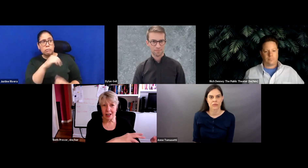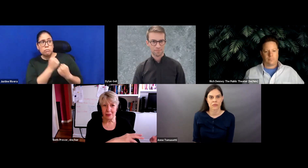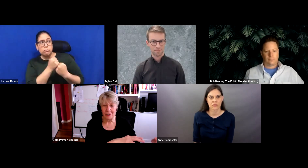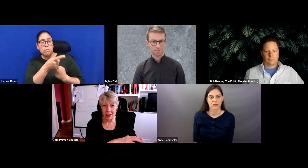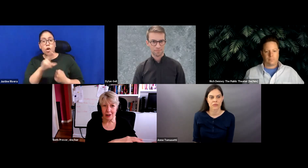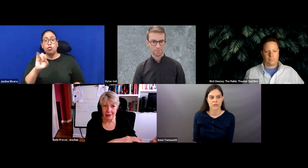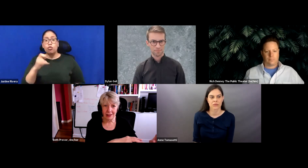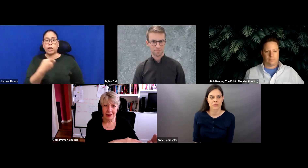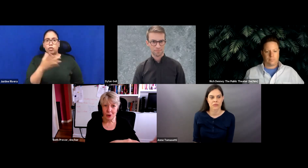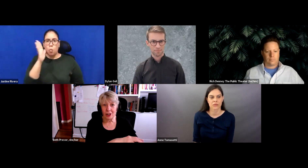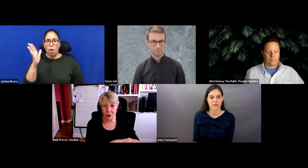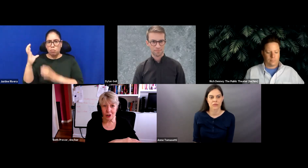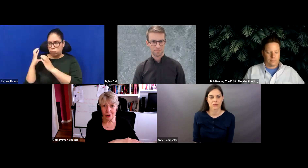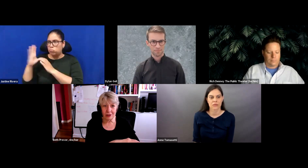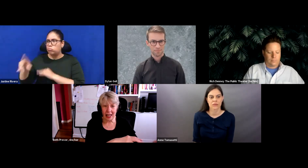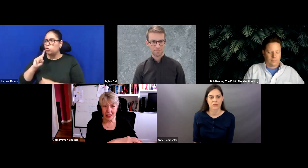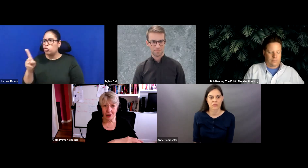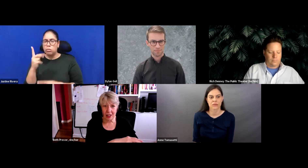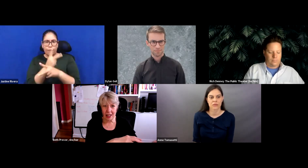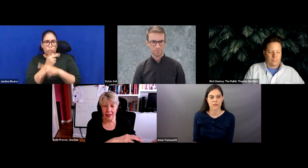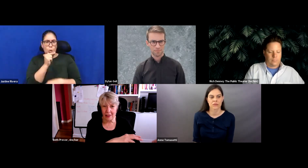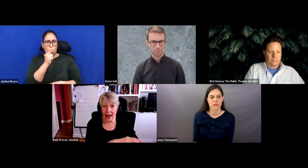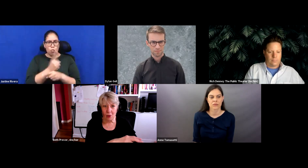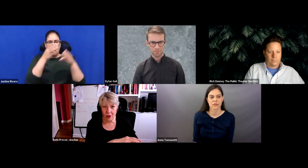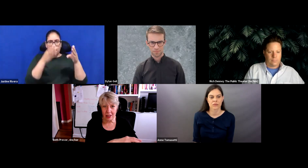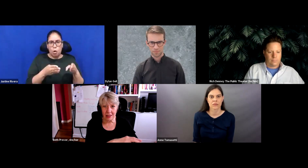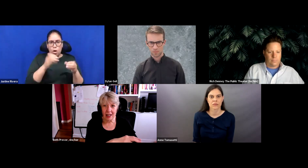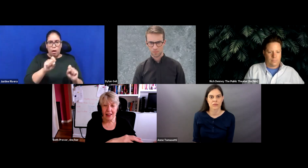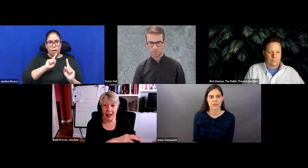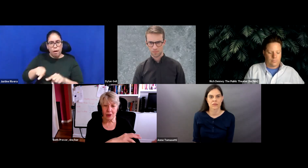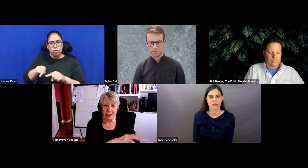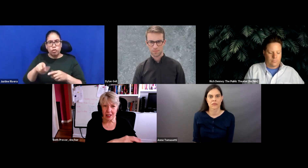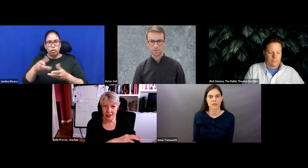job to figure out who to go to to answer it. And that was such